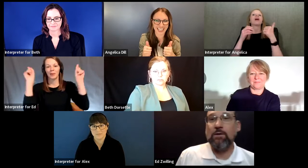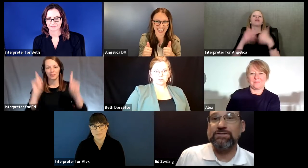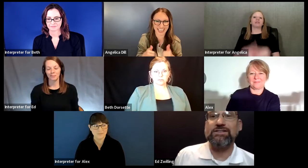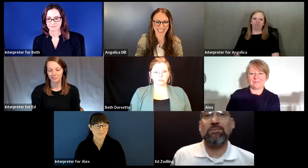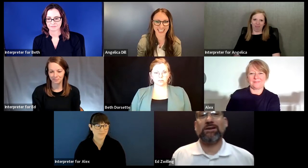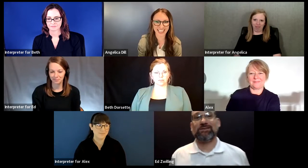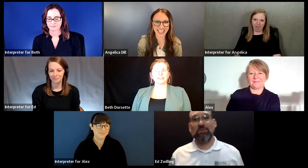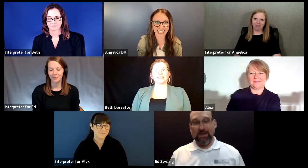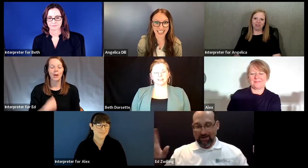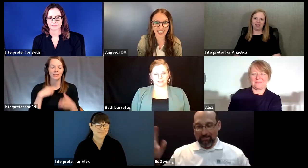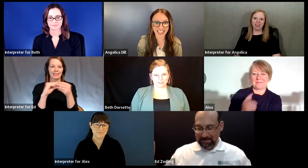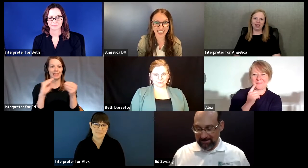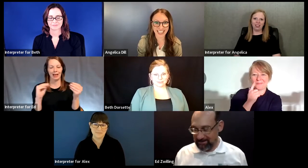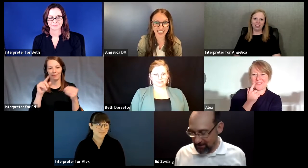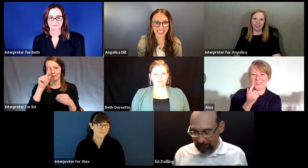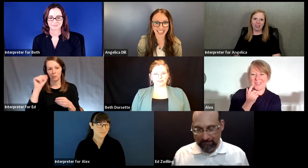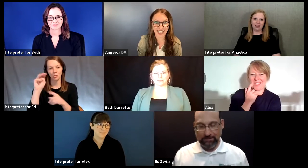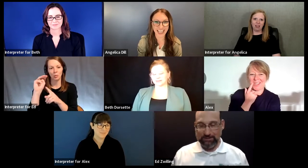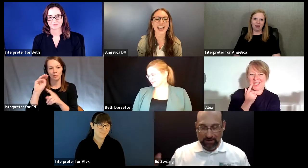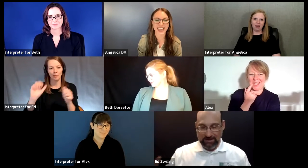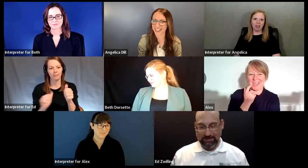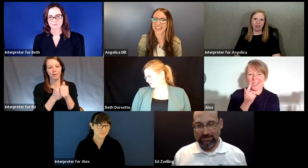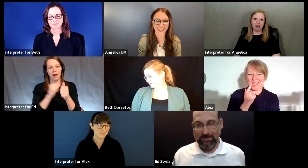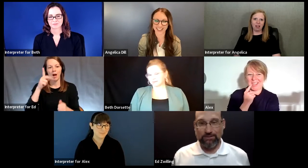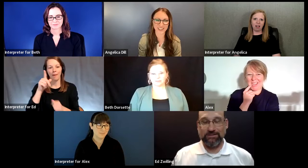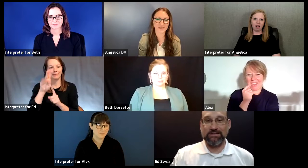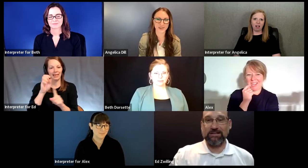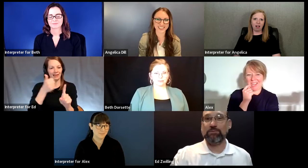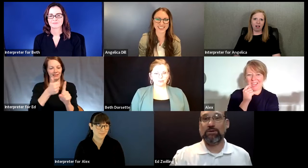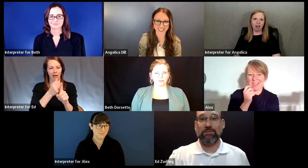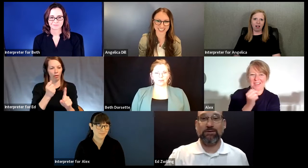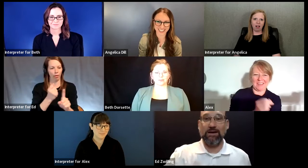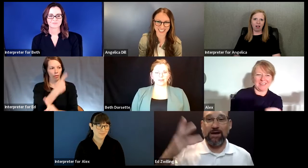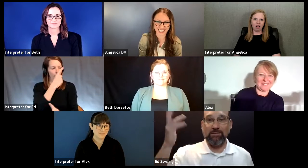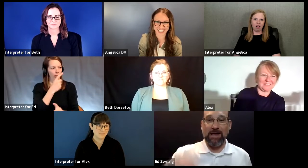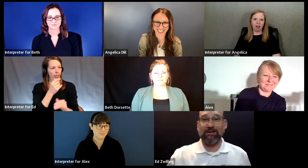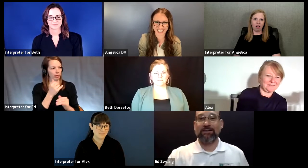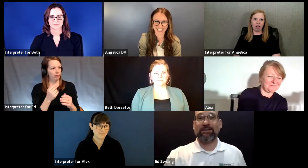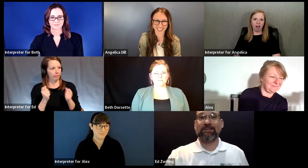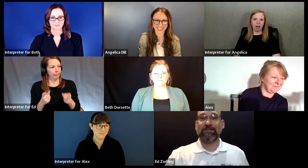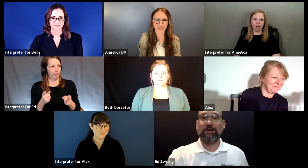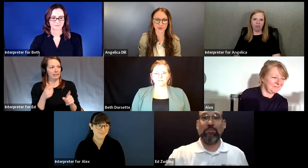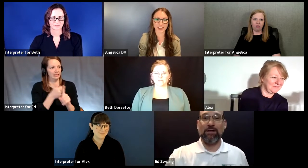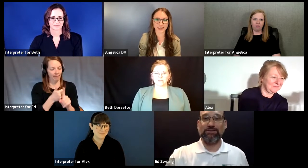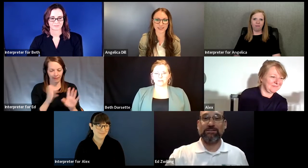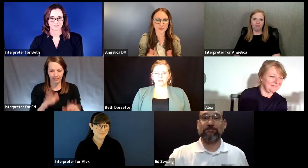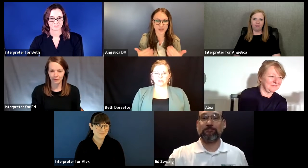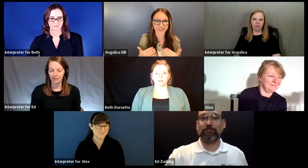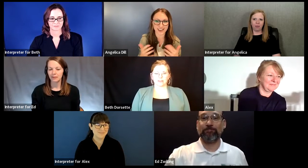I was just saying my Zoom had updated itself spontaneously. Of course. Better now than later.